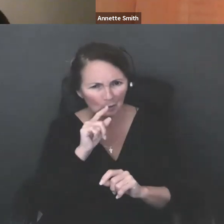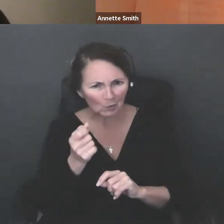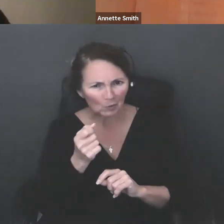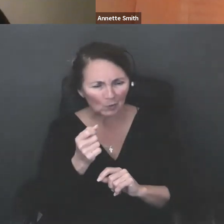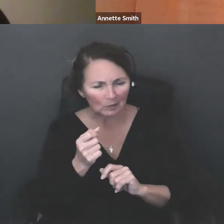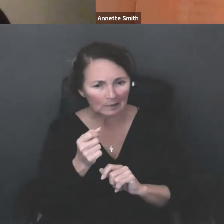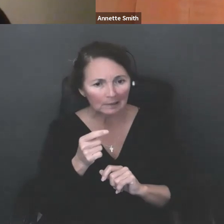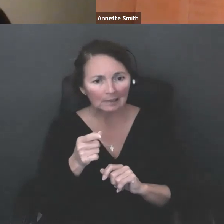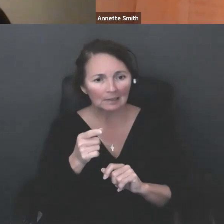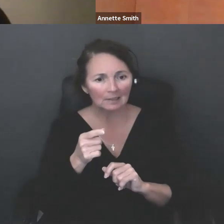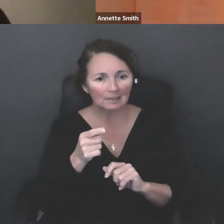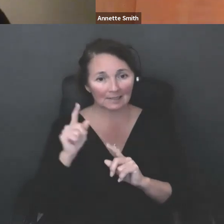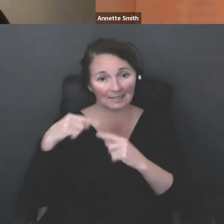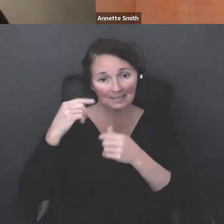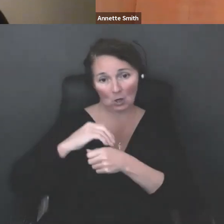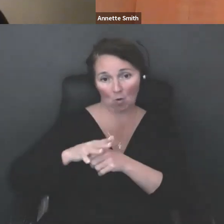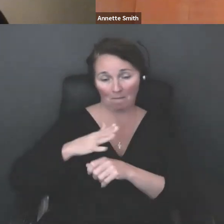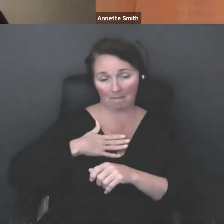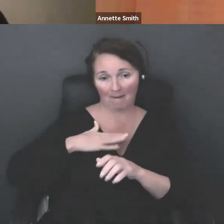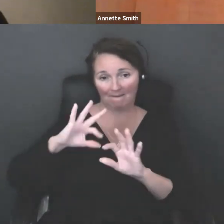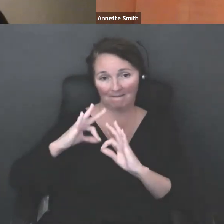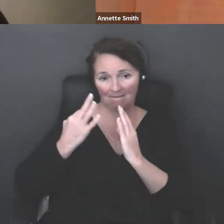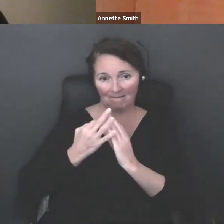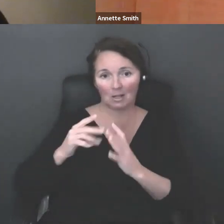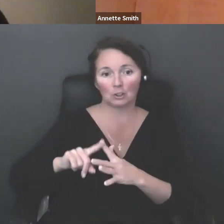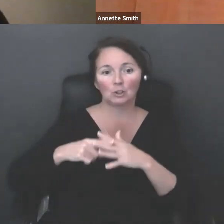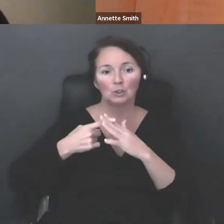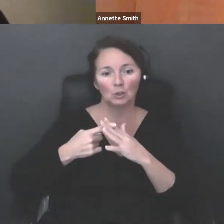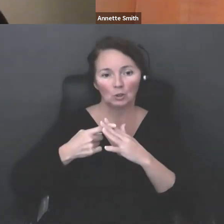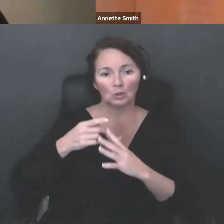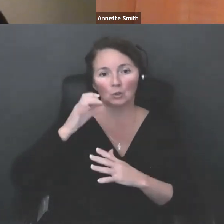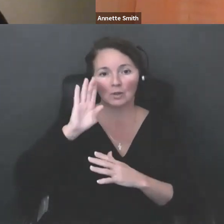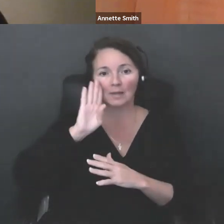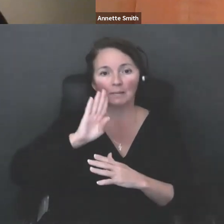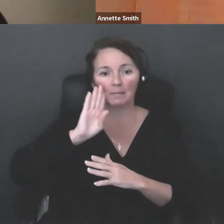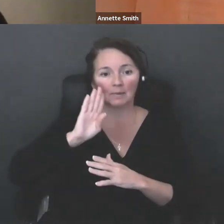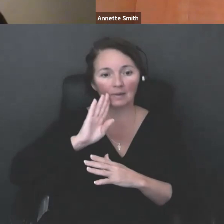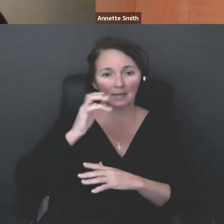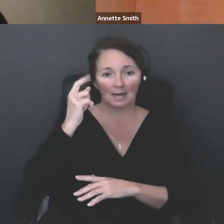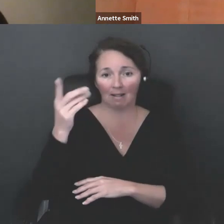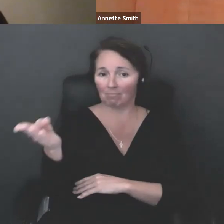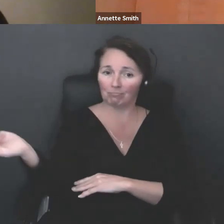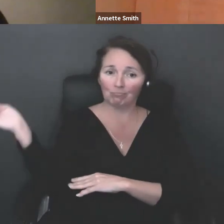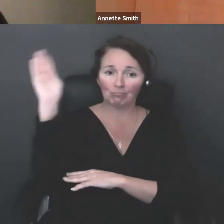Okay. Awesome. And also Laurel, I'm not sure if she had a question.